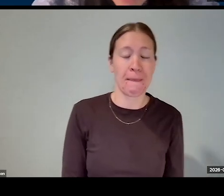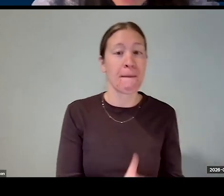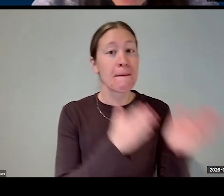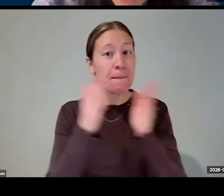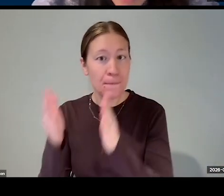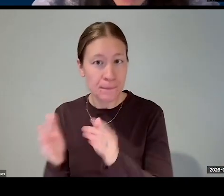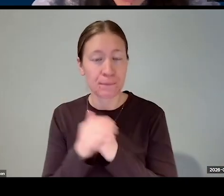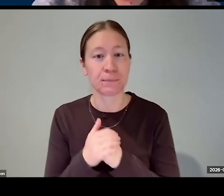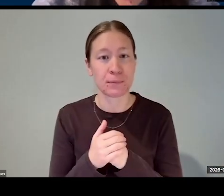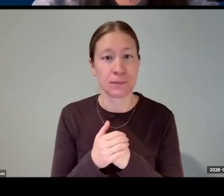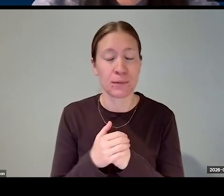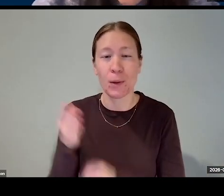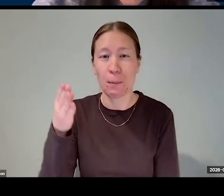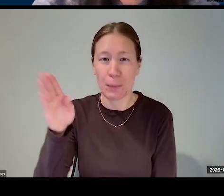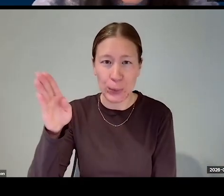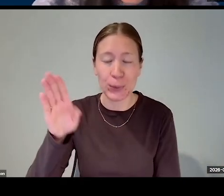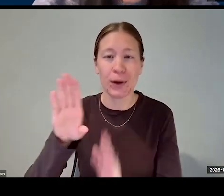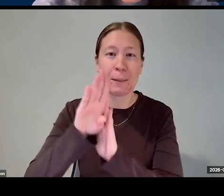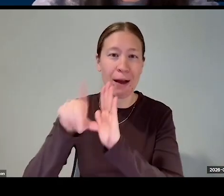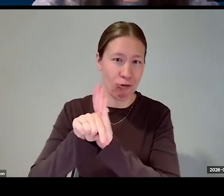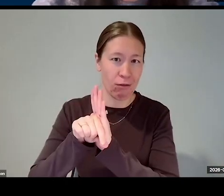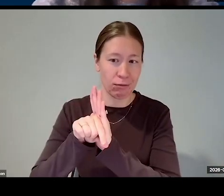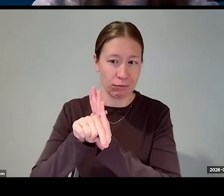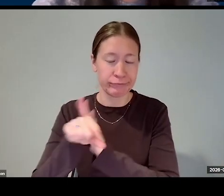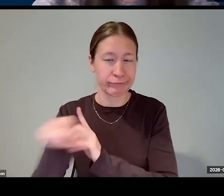and then the blue for my background color.